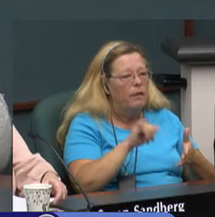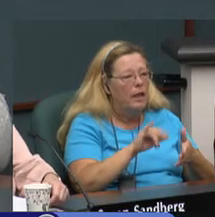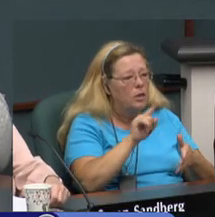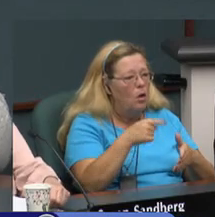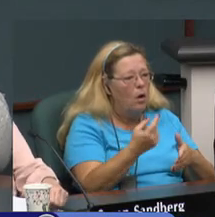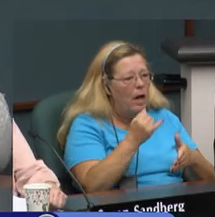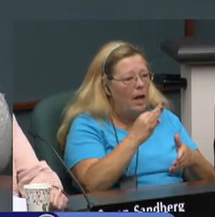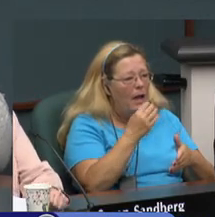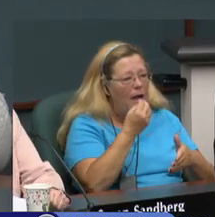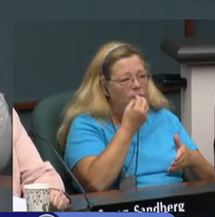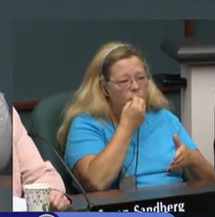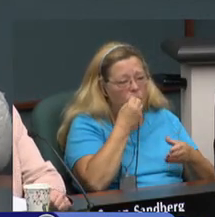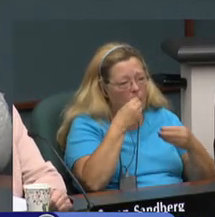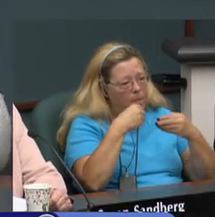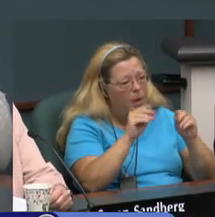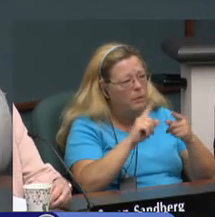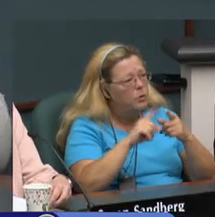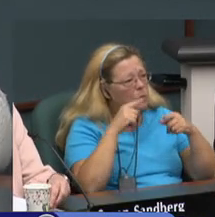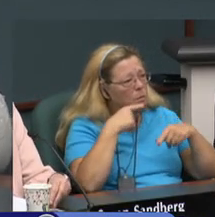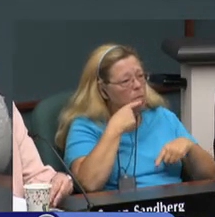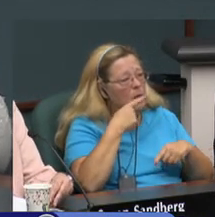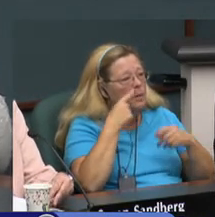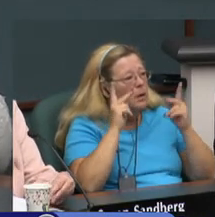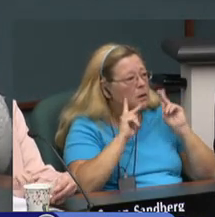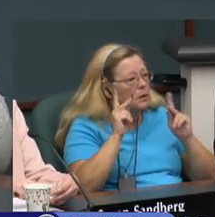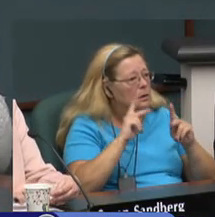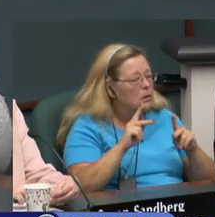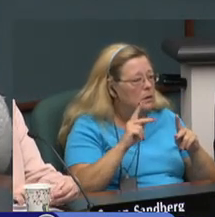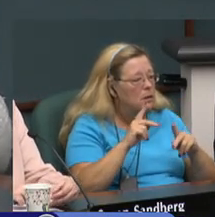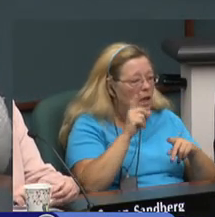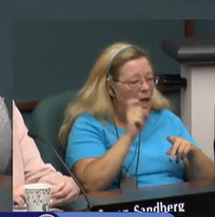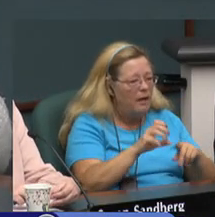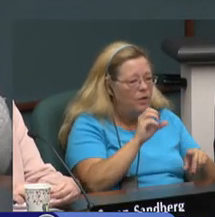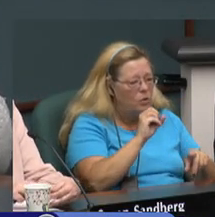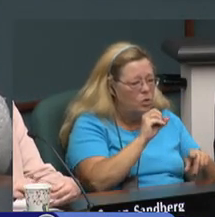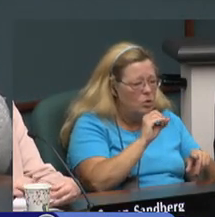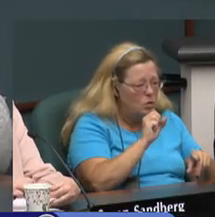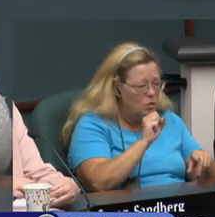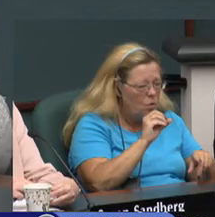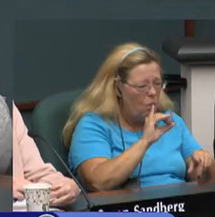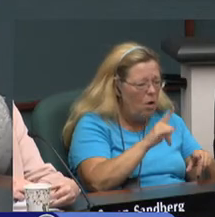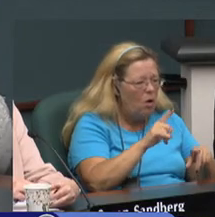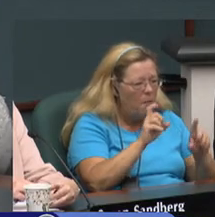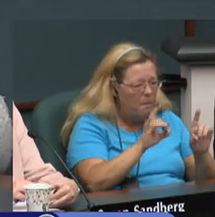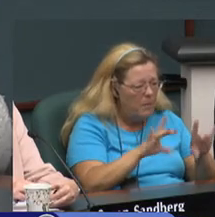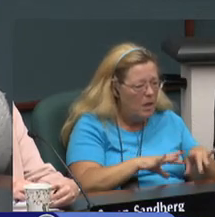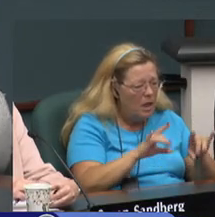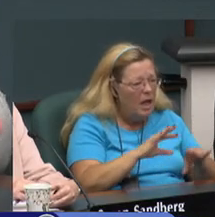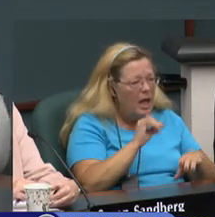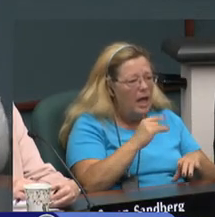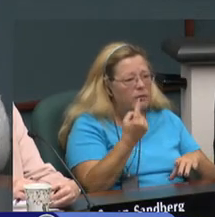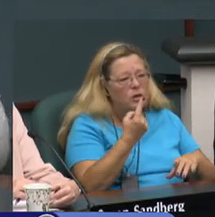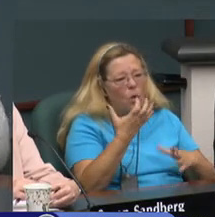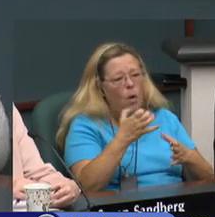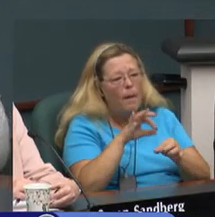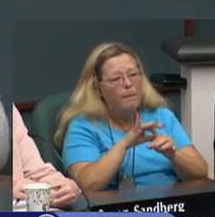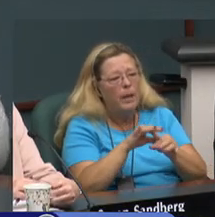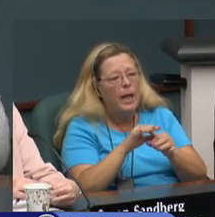going to be sold to the public that they have to get their soil tested and all that I mean if somebody just wants to plant tomatoes in their yard do they